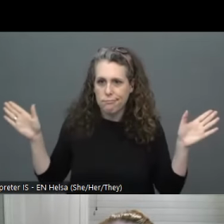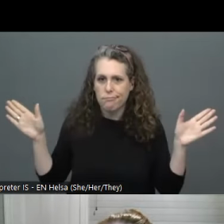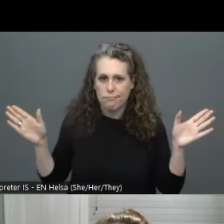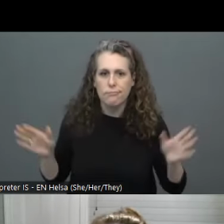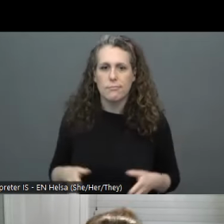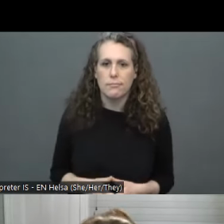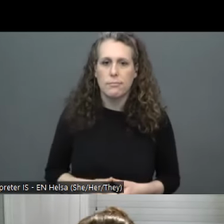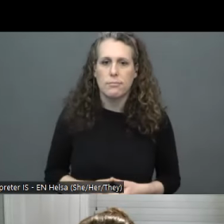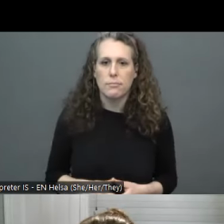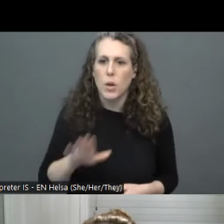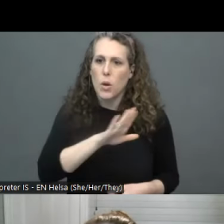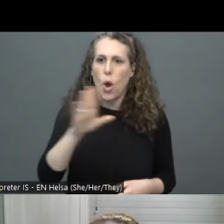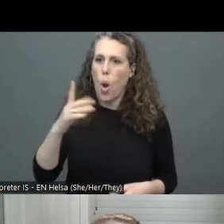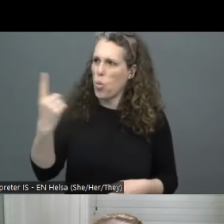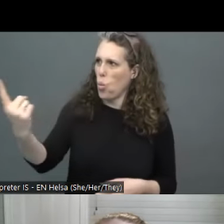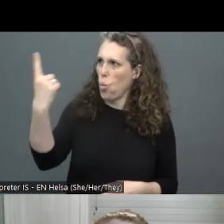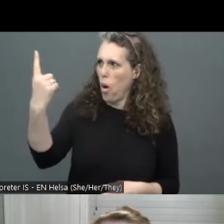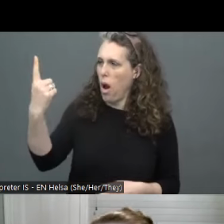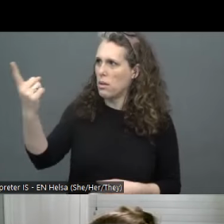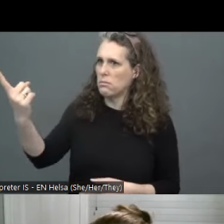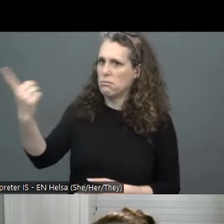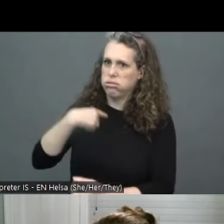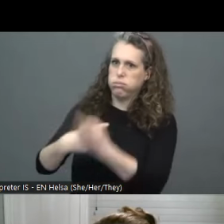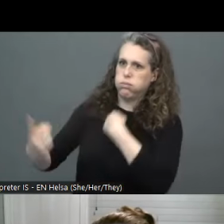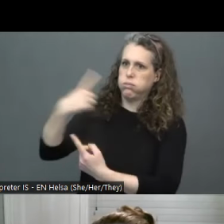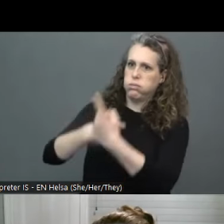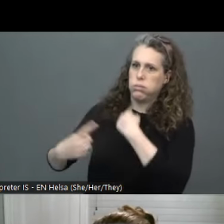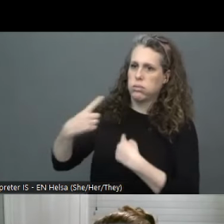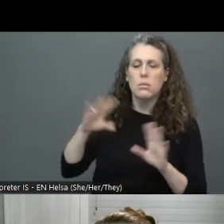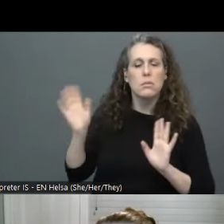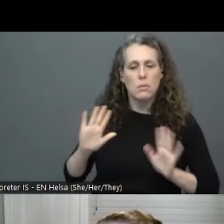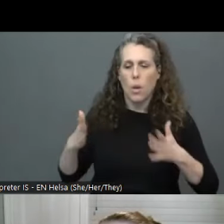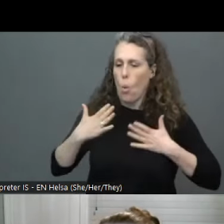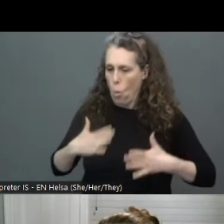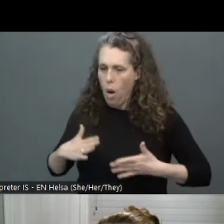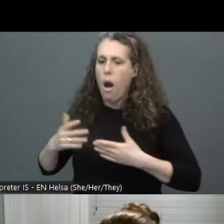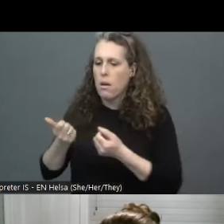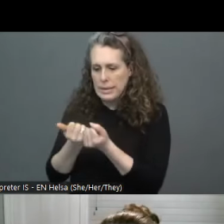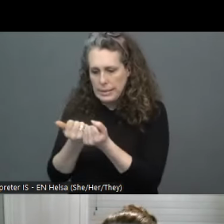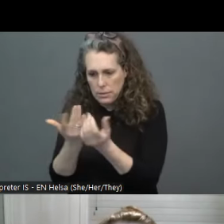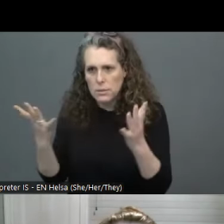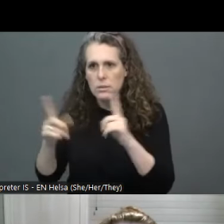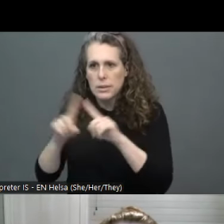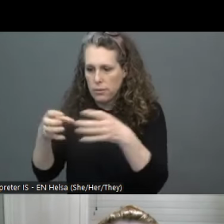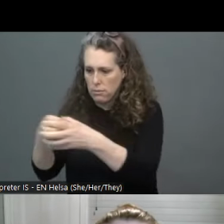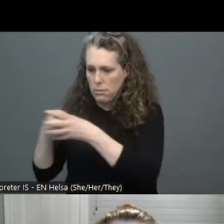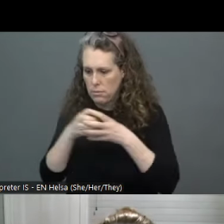than a project that is you know, essentially aligned with or owned by single organization.